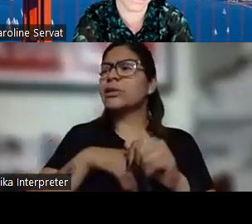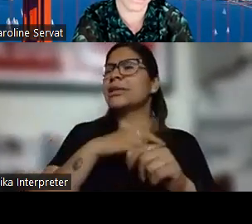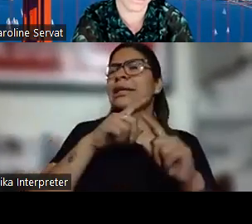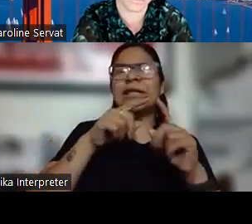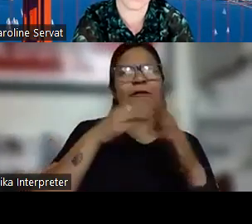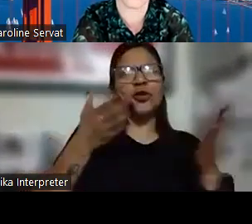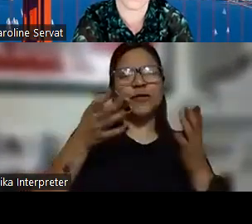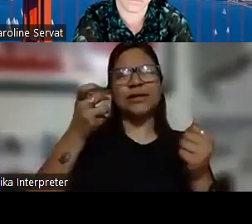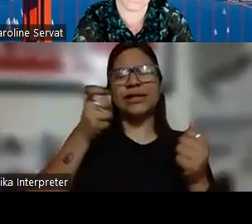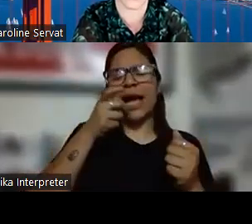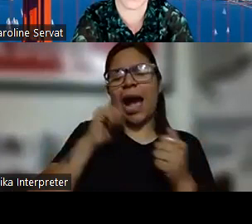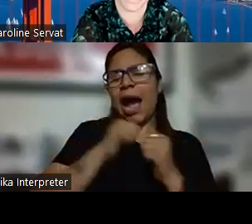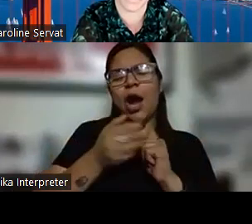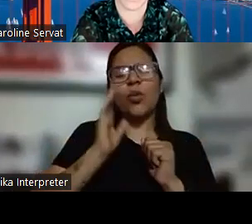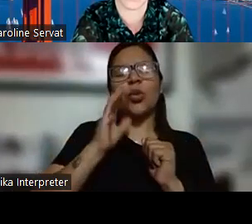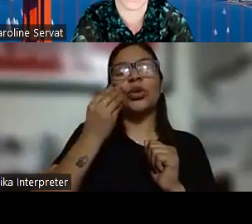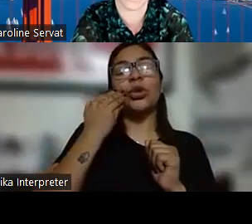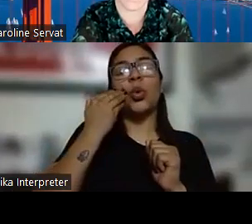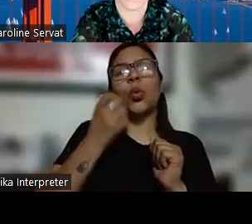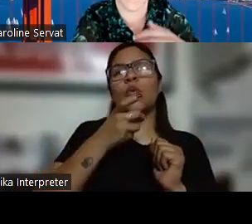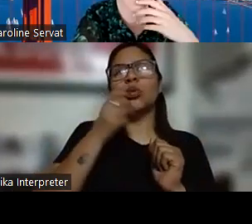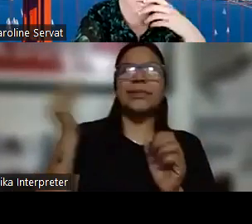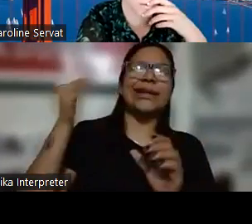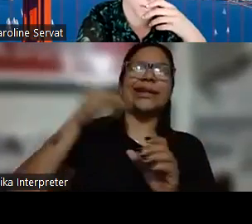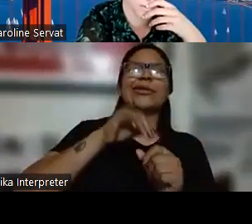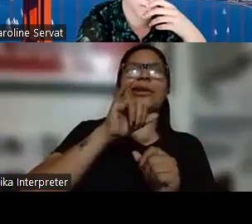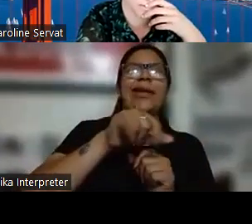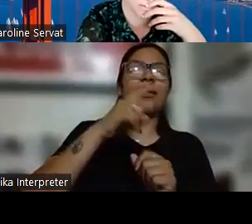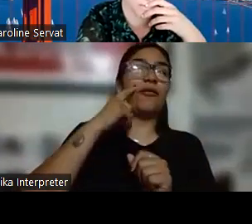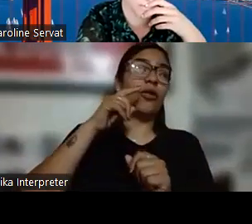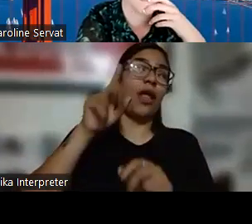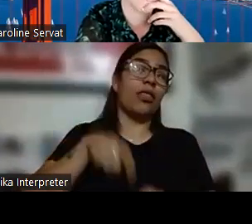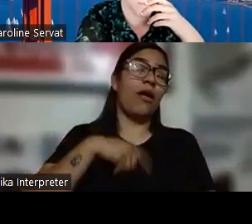are some of the big questions in terms of you know where our long-term care system is going